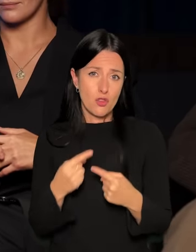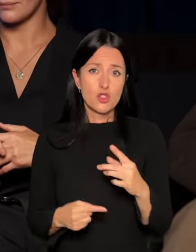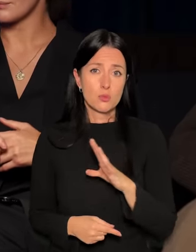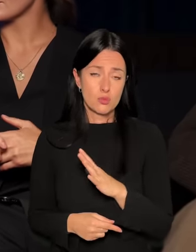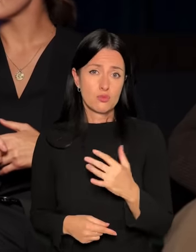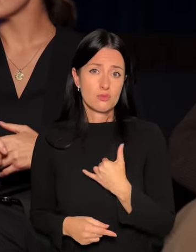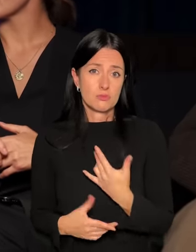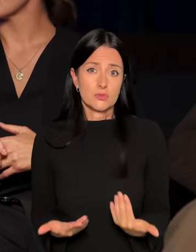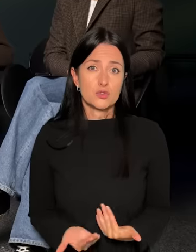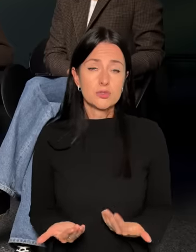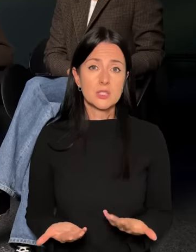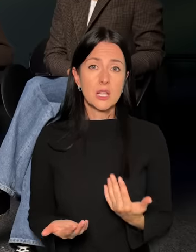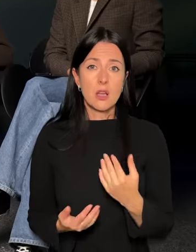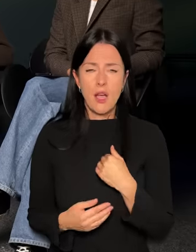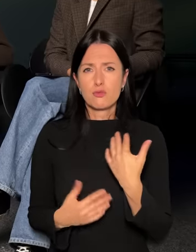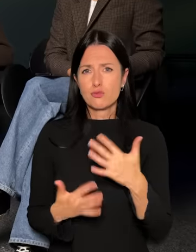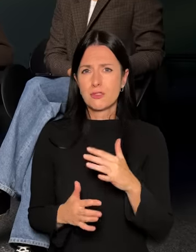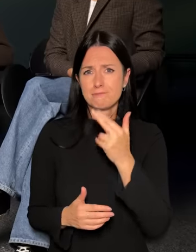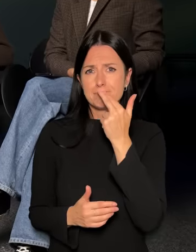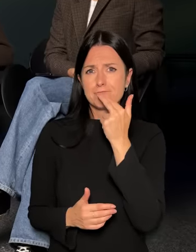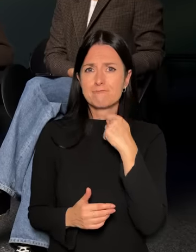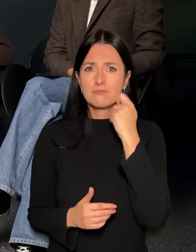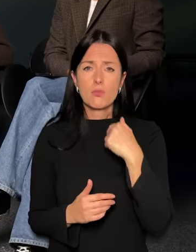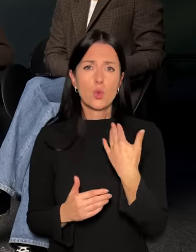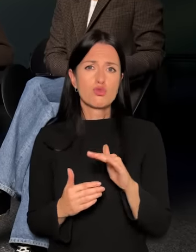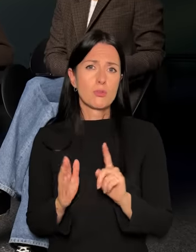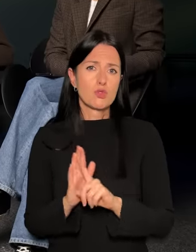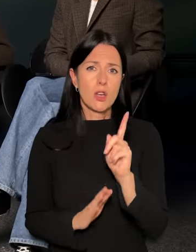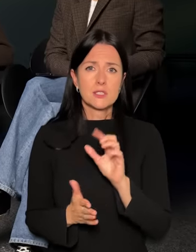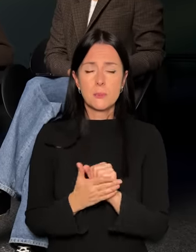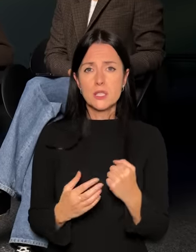From a young age, from my teenage years the more I engaged in sports, I started actively engaging in sports.